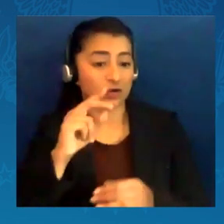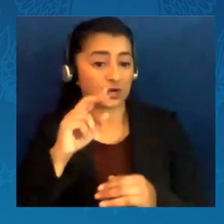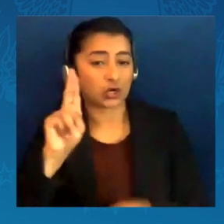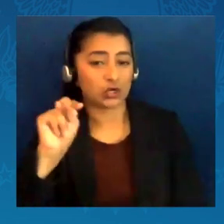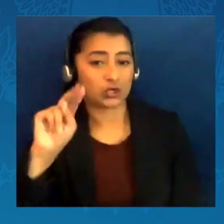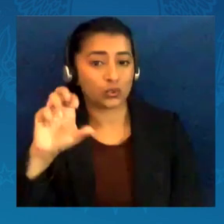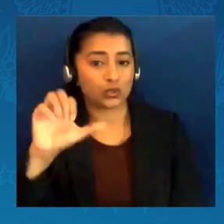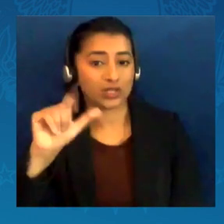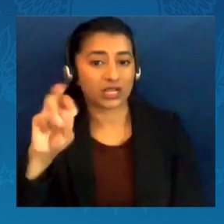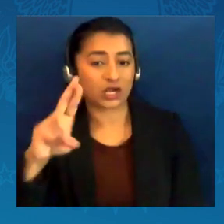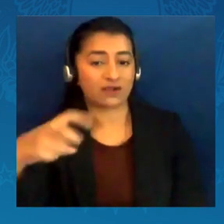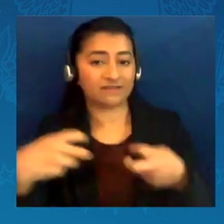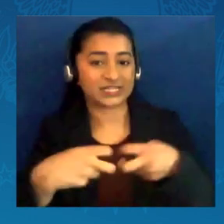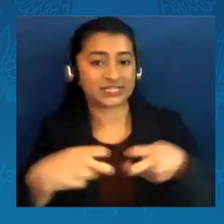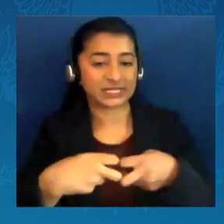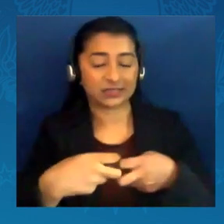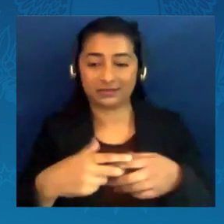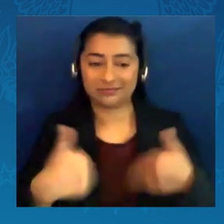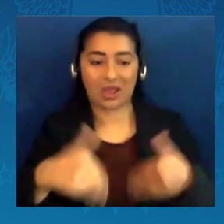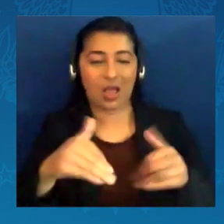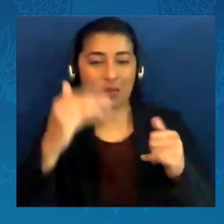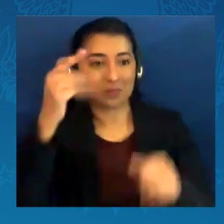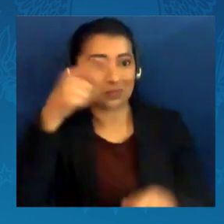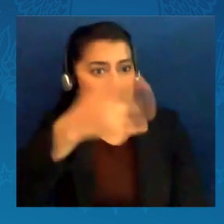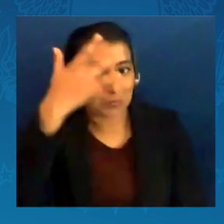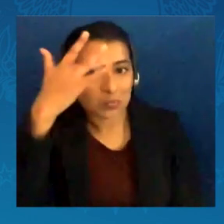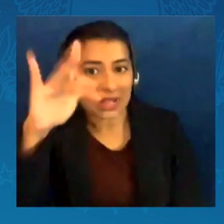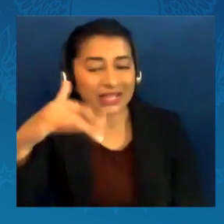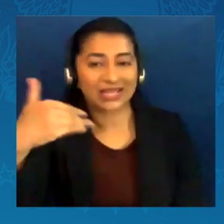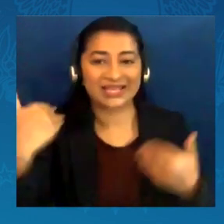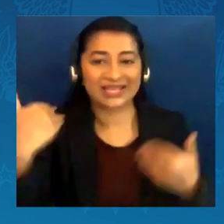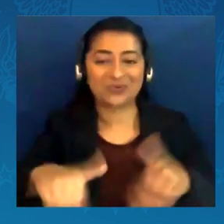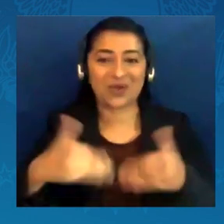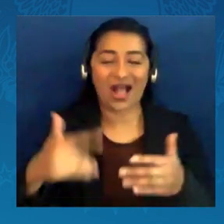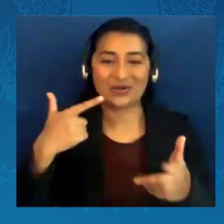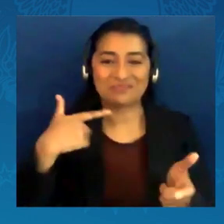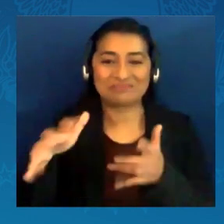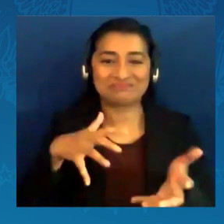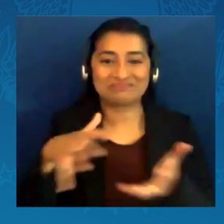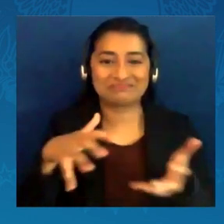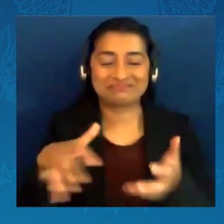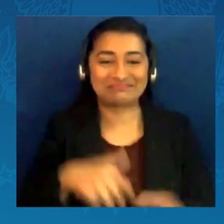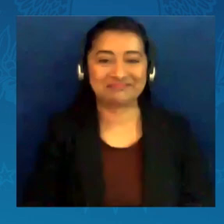You're brilliant. Thank you.